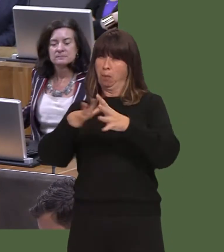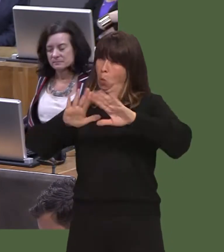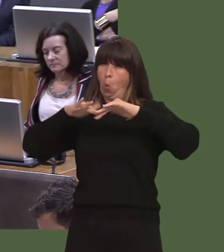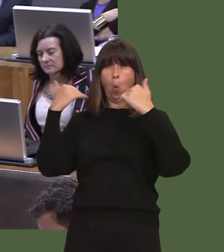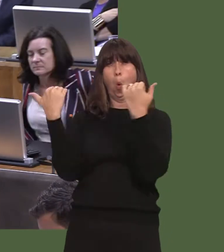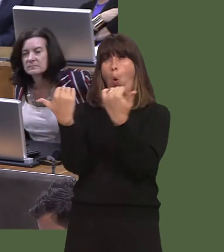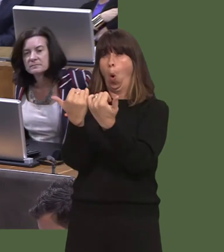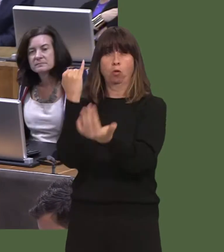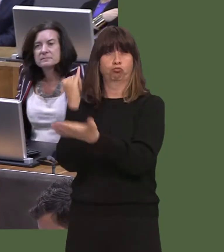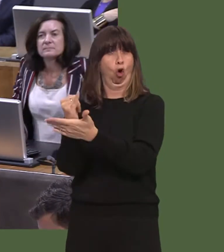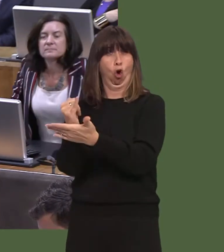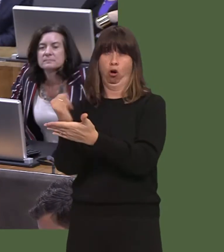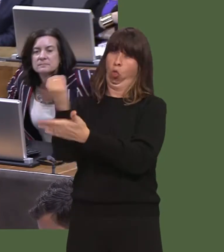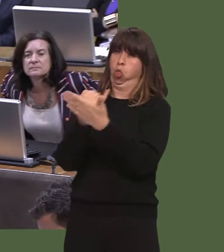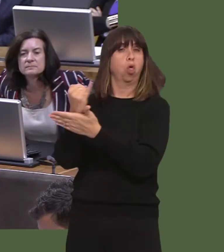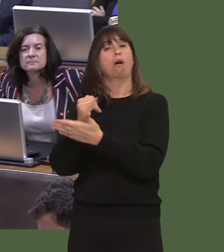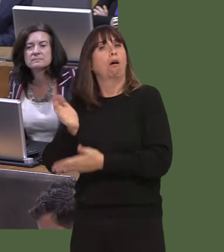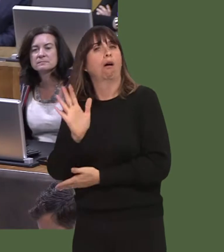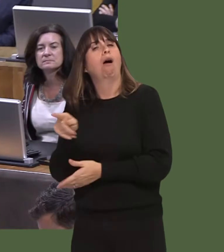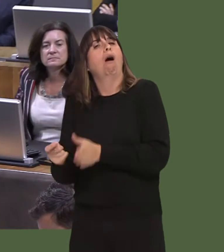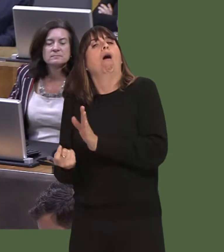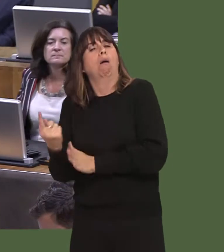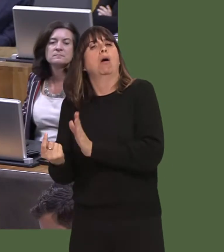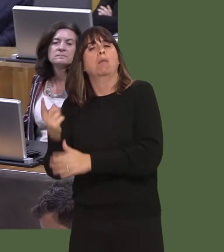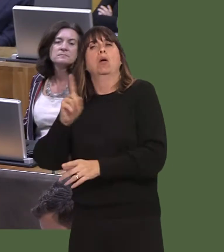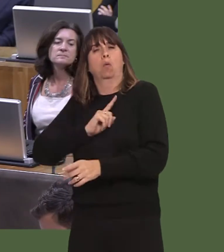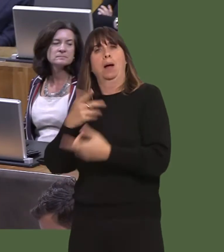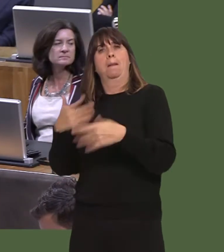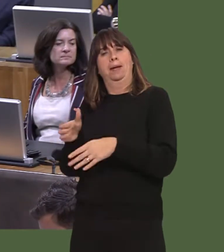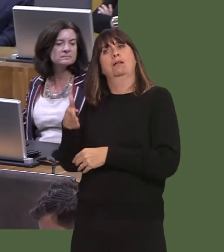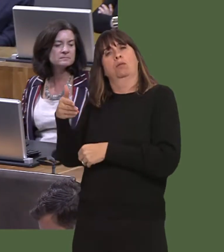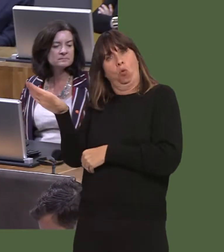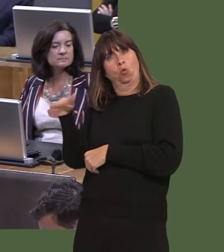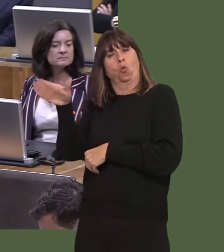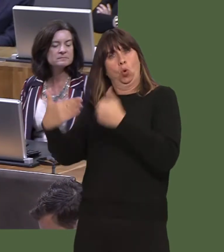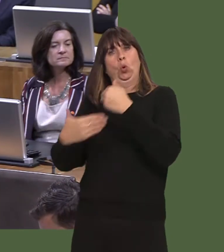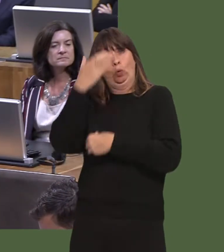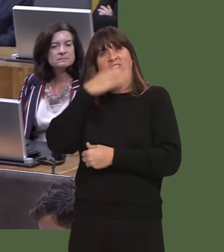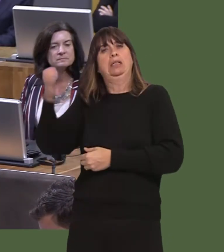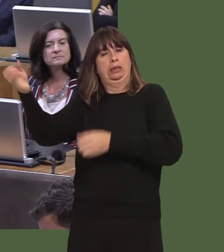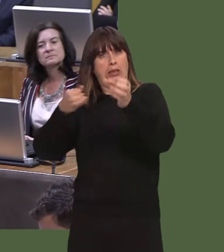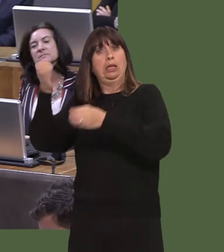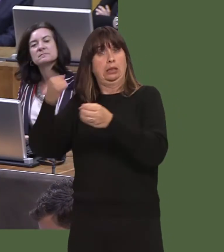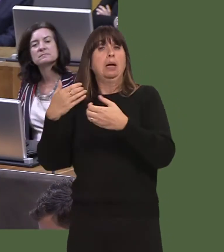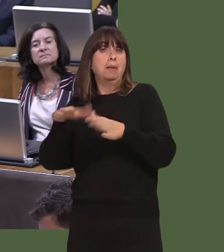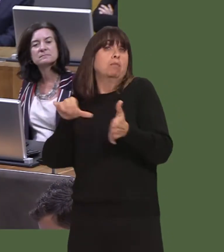There is no problem, for example, with its permitting regime or the way that it does that, but there clearly has been an issue with timber.